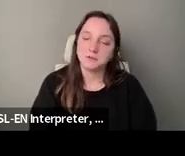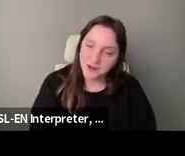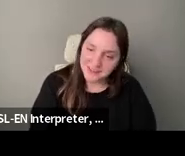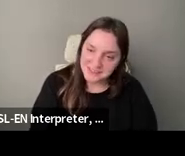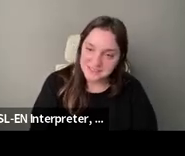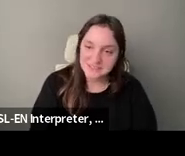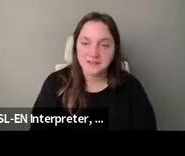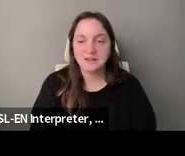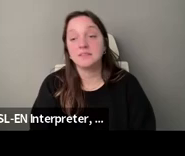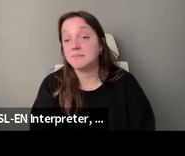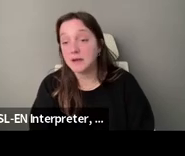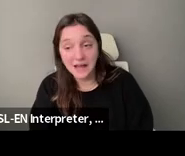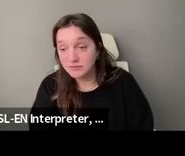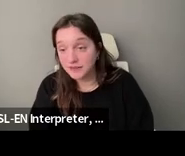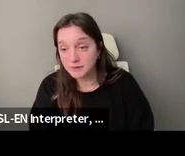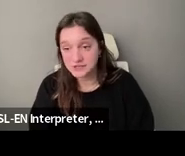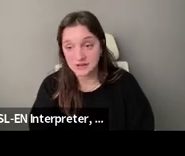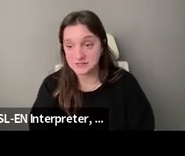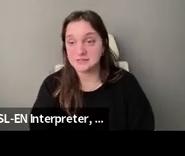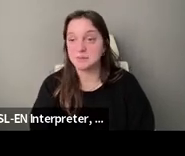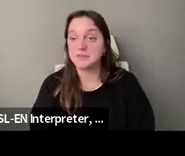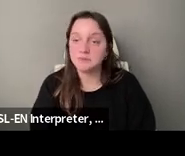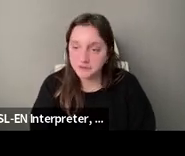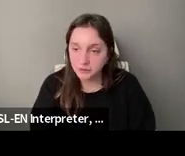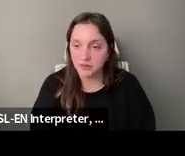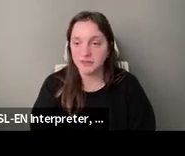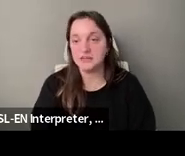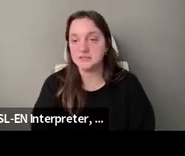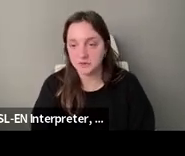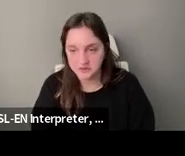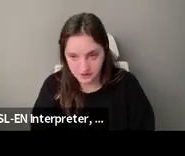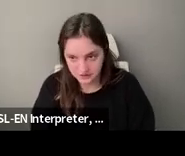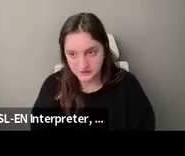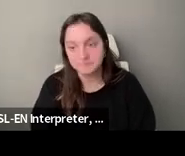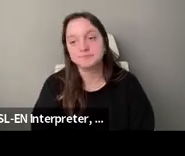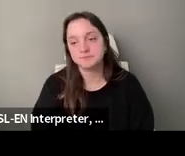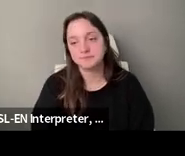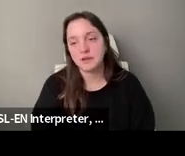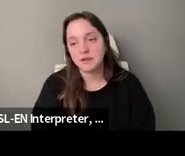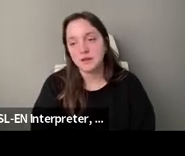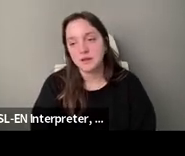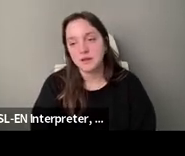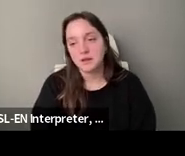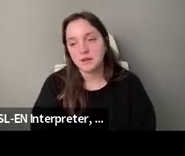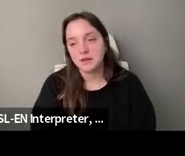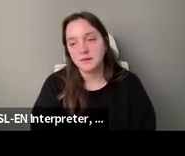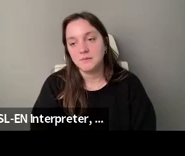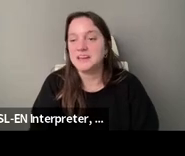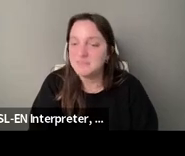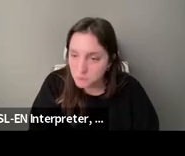they don't feel well, they need to go to the doctor. But even with the interpreter